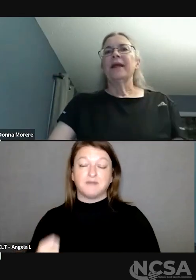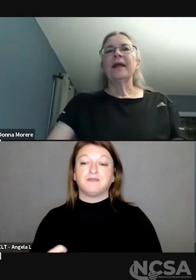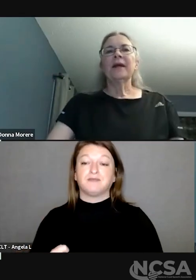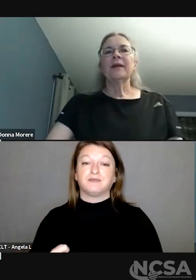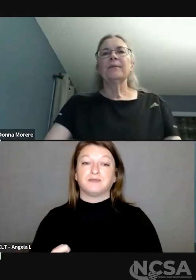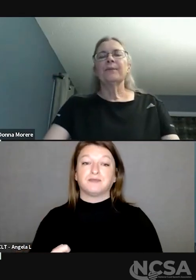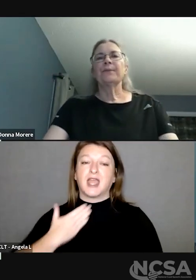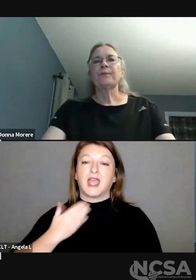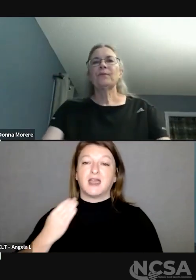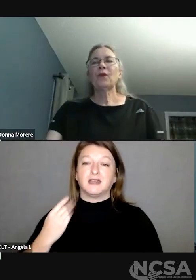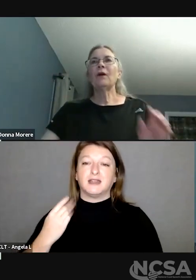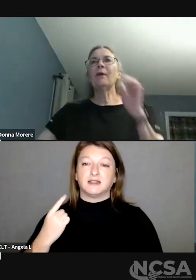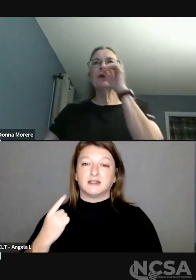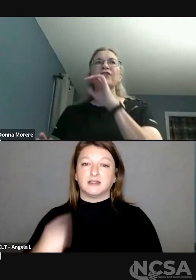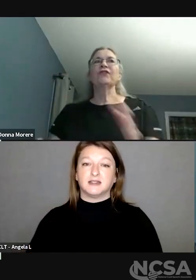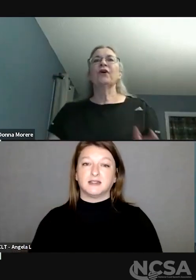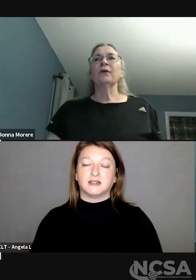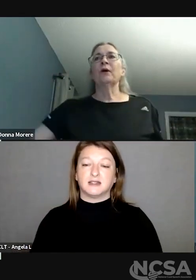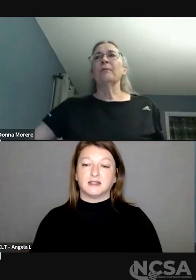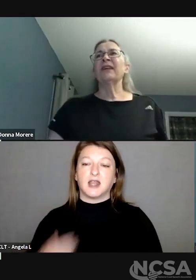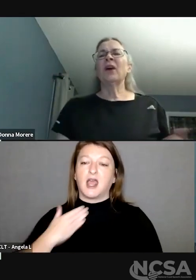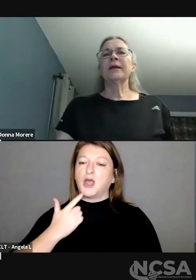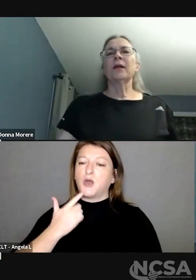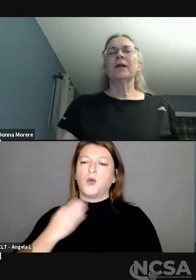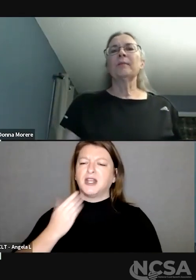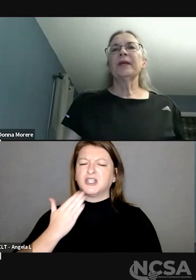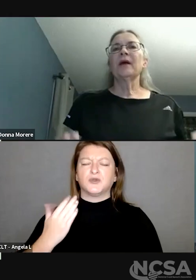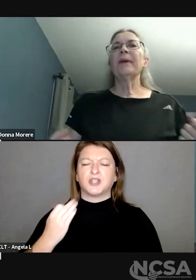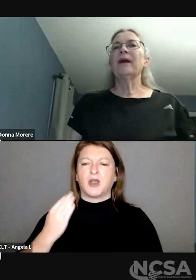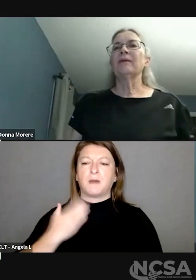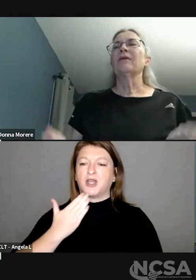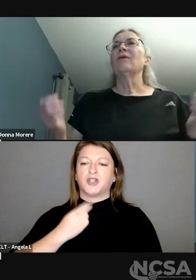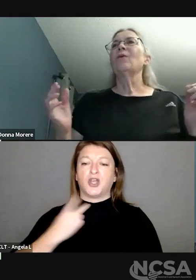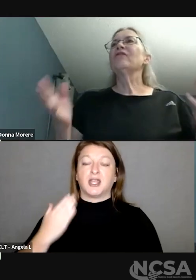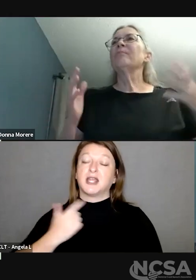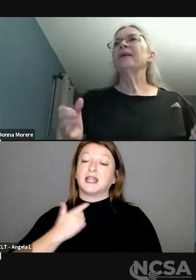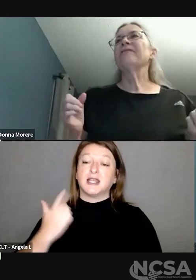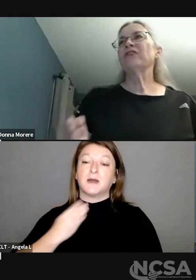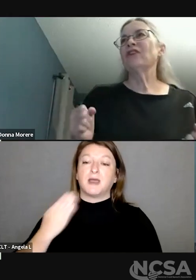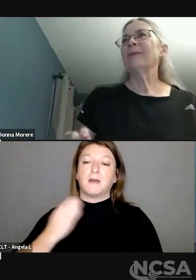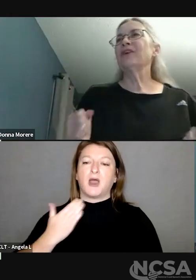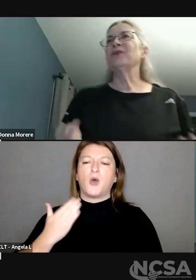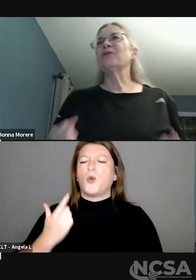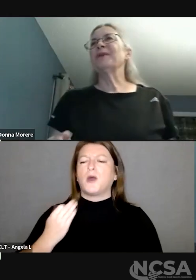And I want to start by talking a little bit about what's beneficial about Cued Speech.